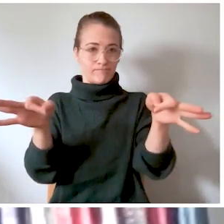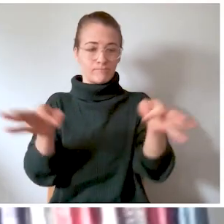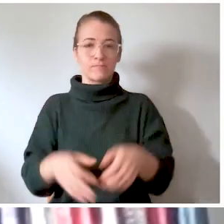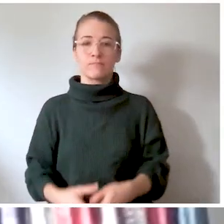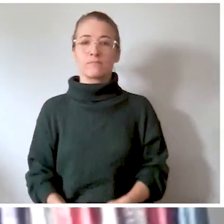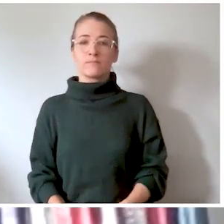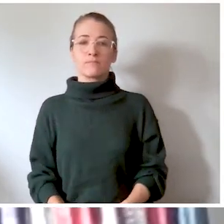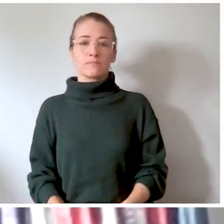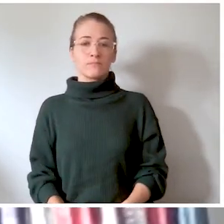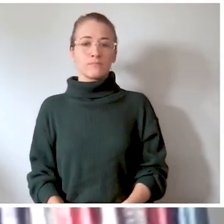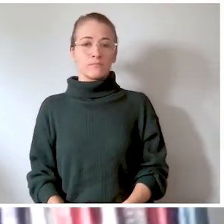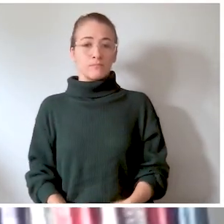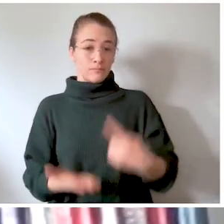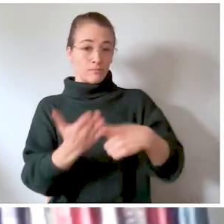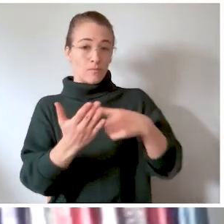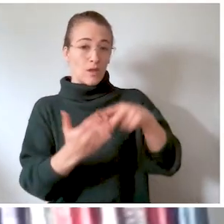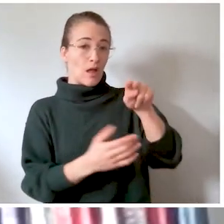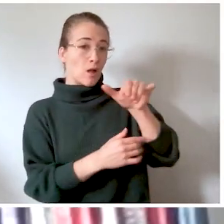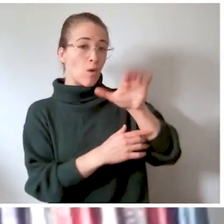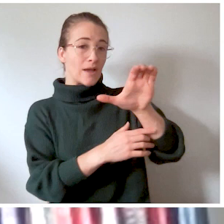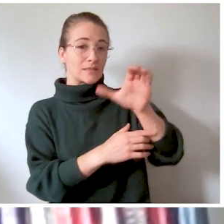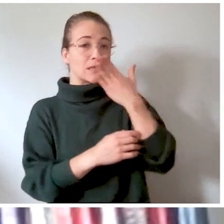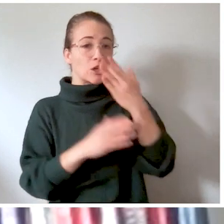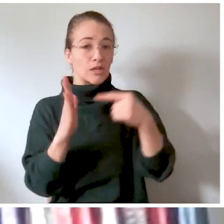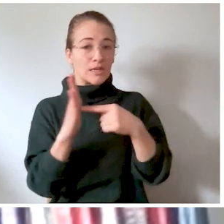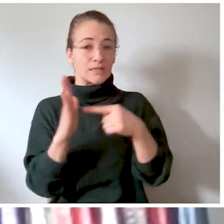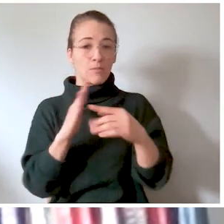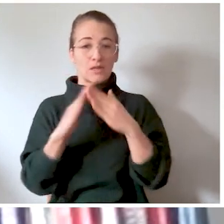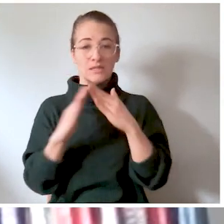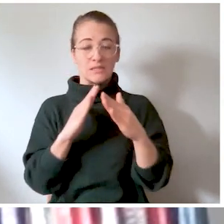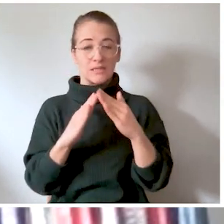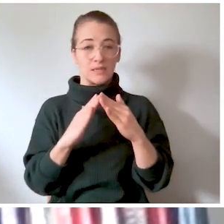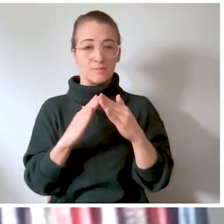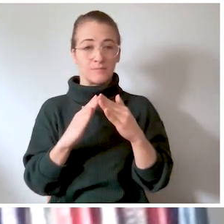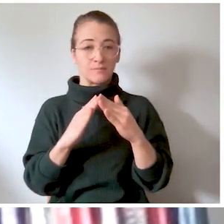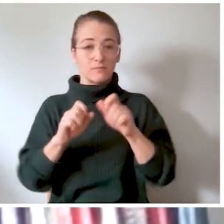And then, we're talking about New York City as being a good example of a city where the property owners